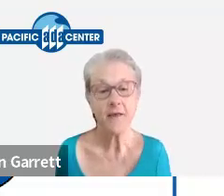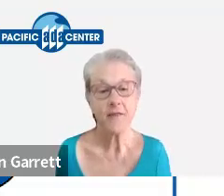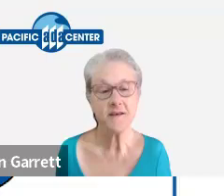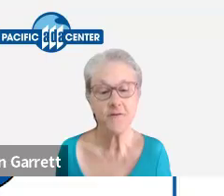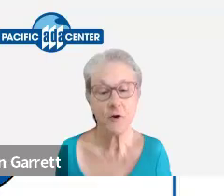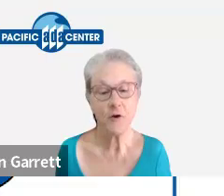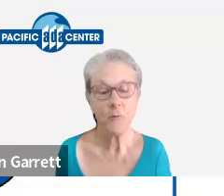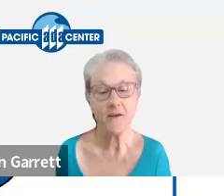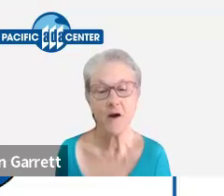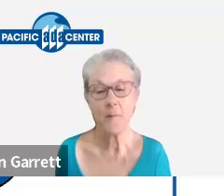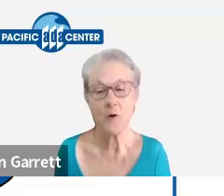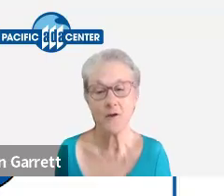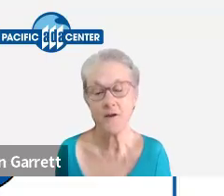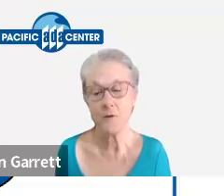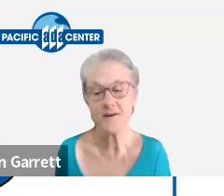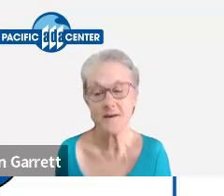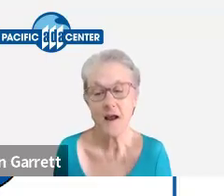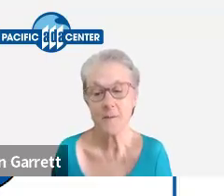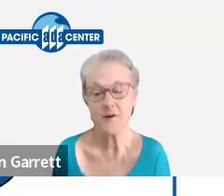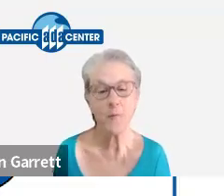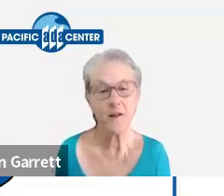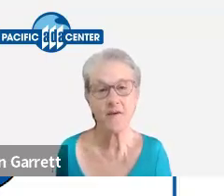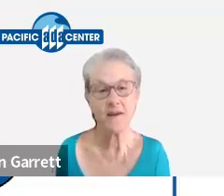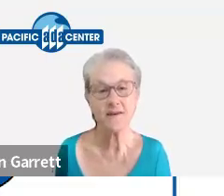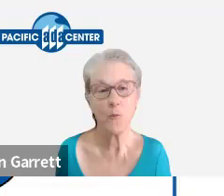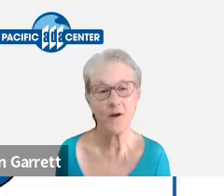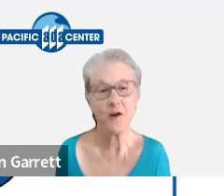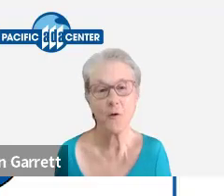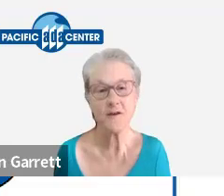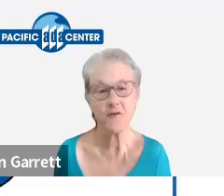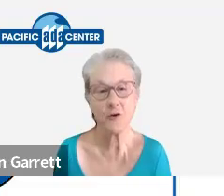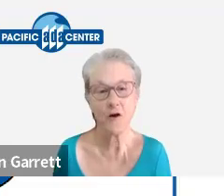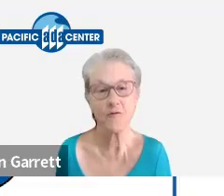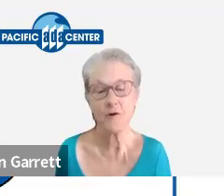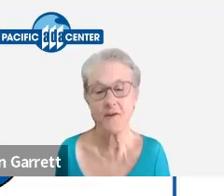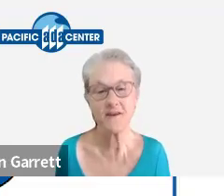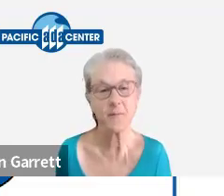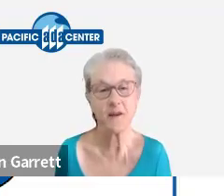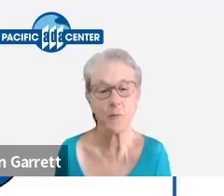And this photo by Tom Olin, who is so beloved and so well known as a photographer of the Disability